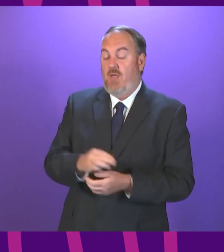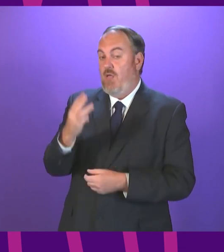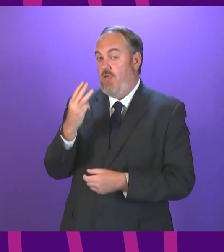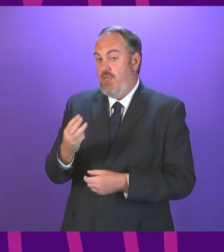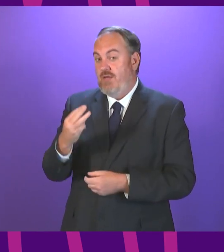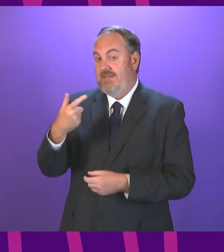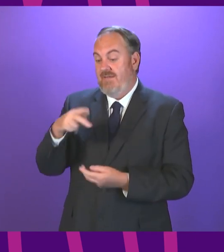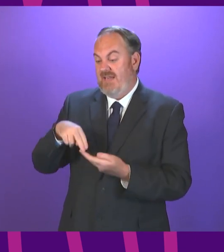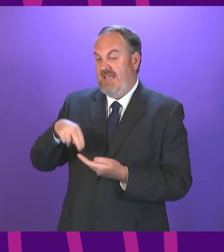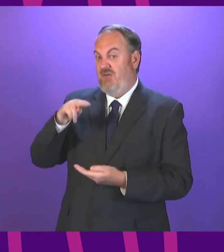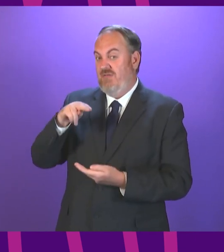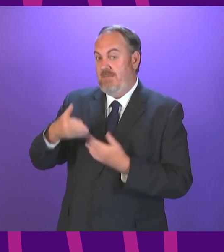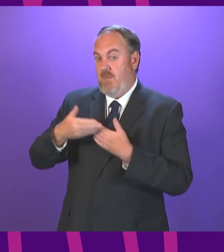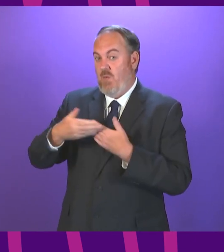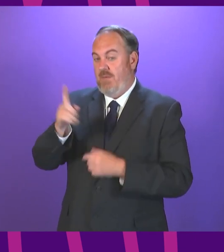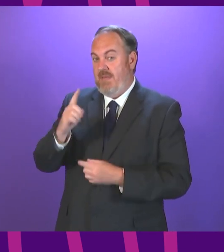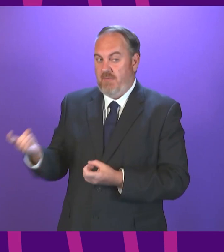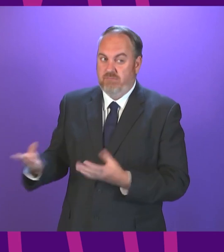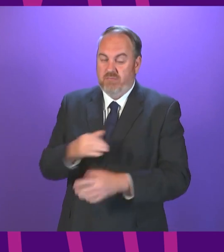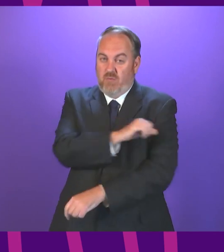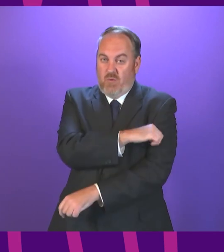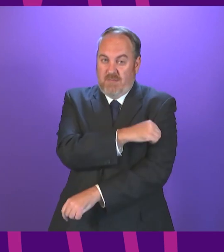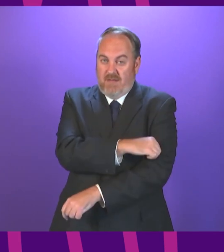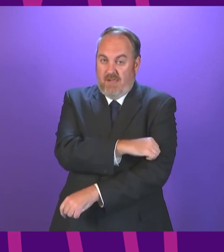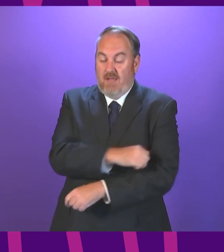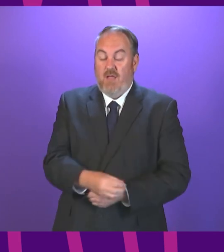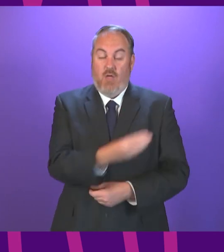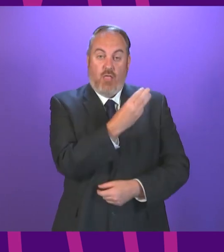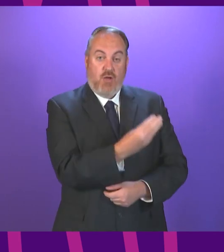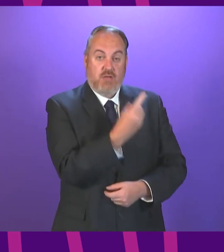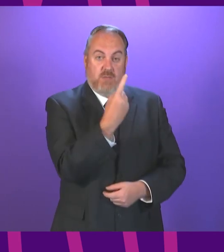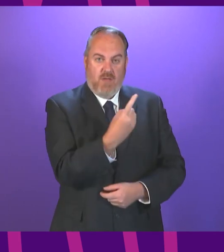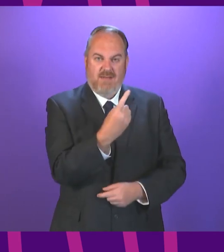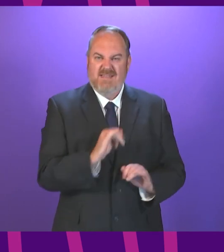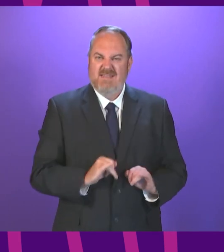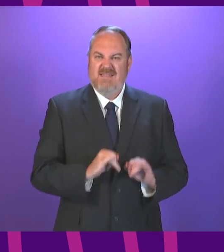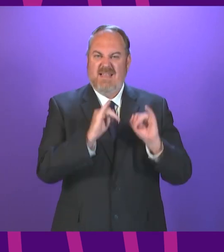than yesterday, and 41 people in intensive care, which is one more than yesterday. Sadly, four